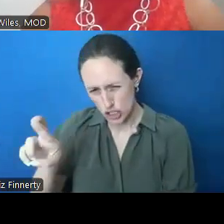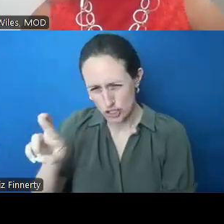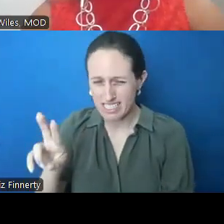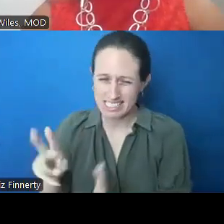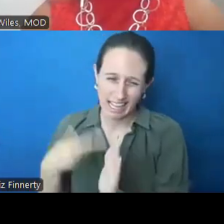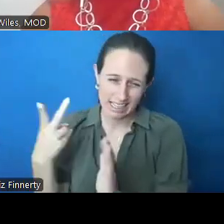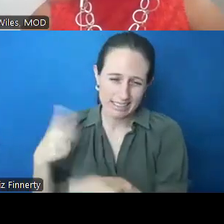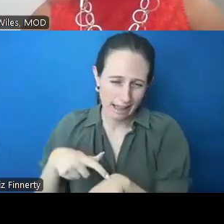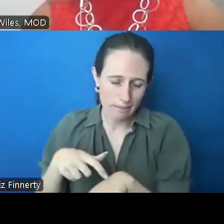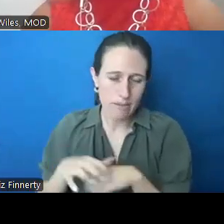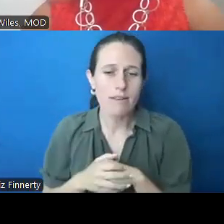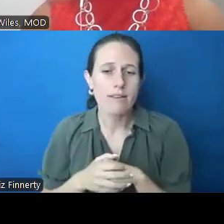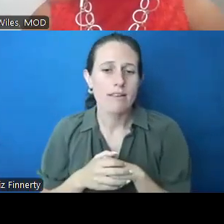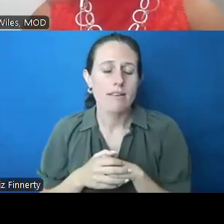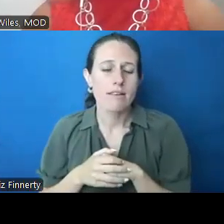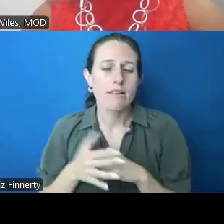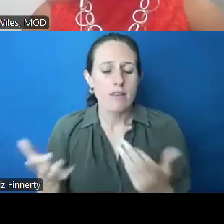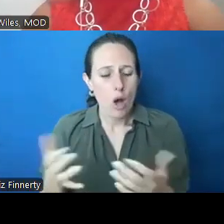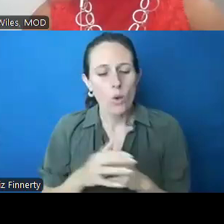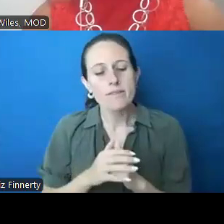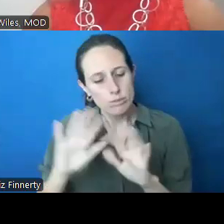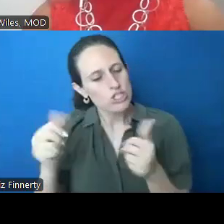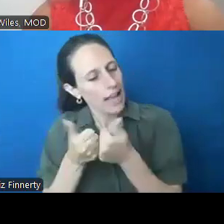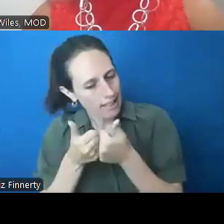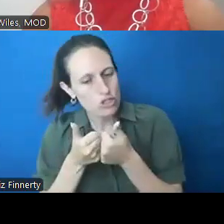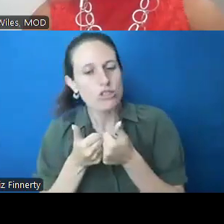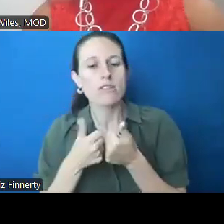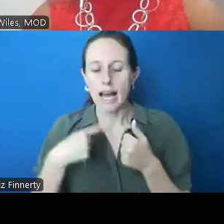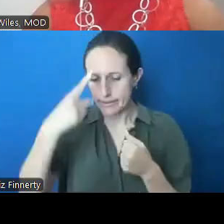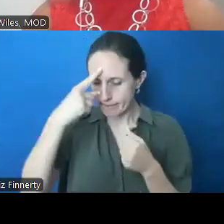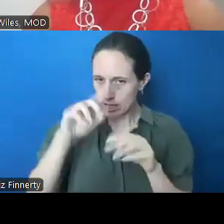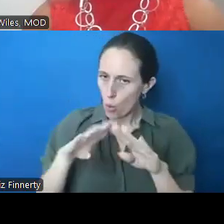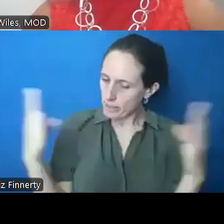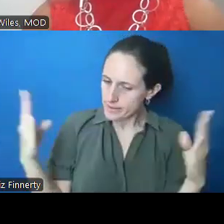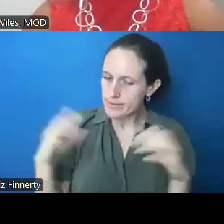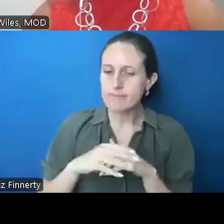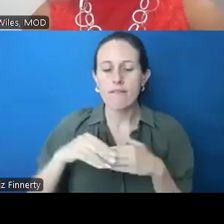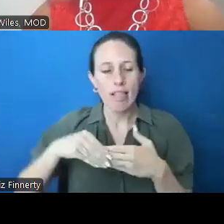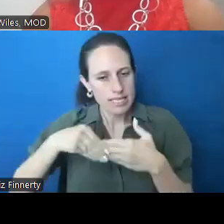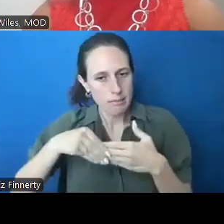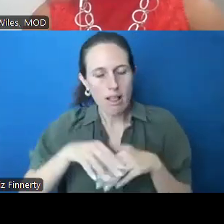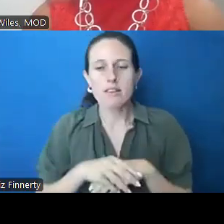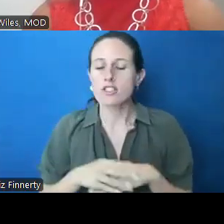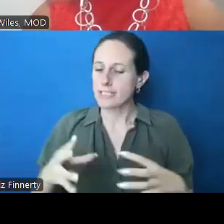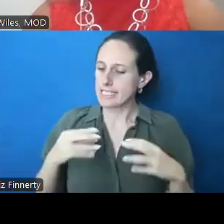of living with challenges. You remain flexible and I surrender